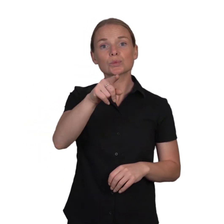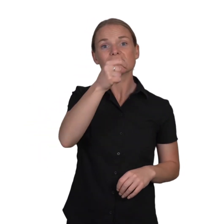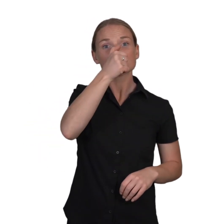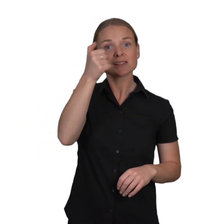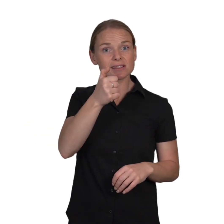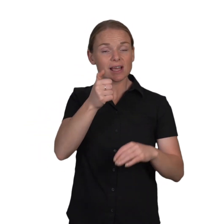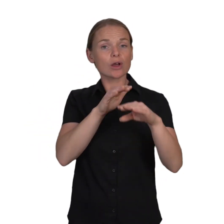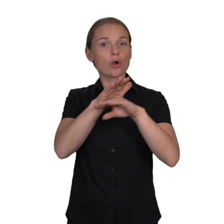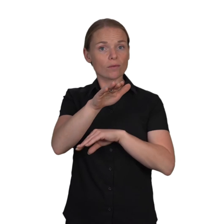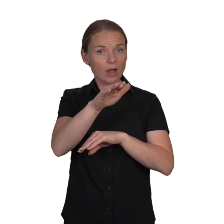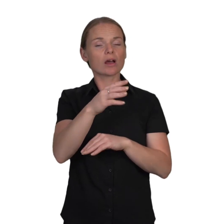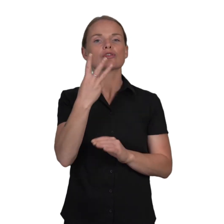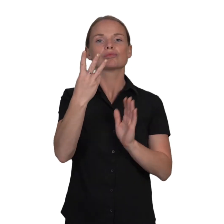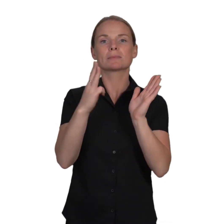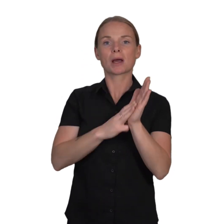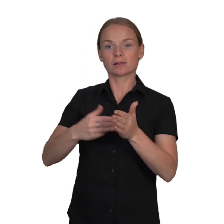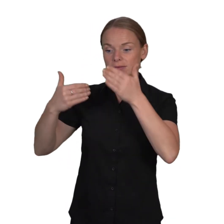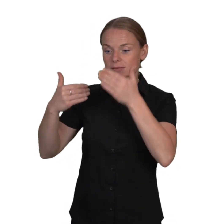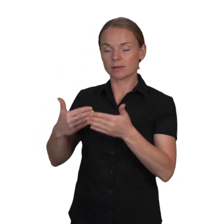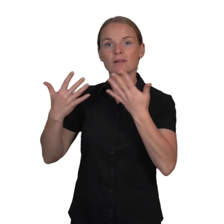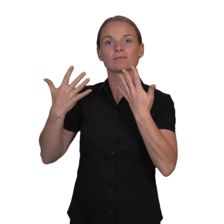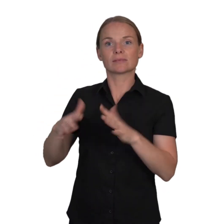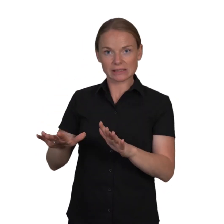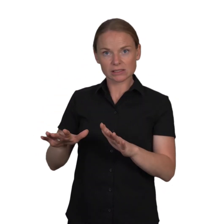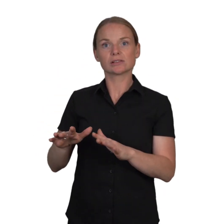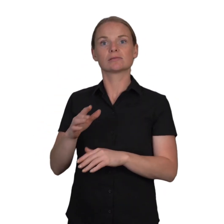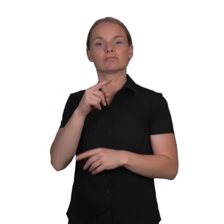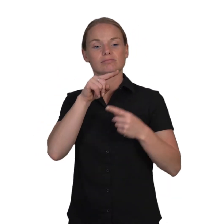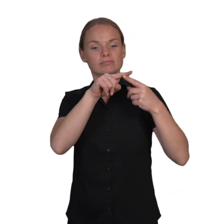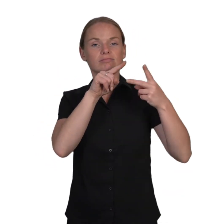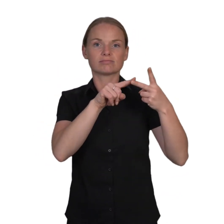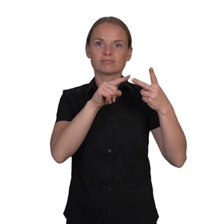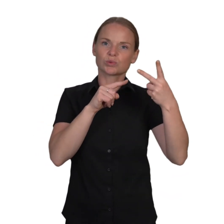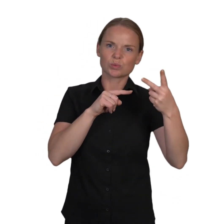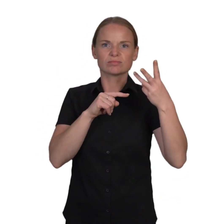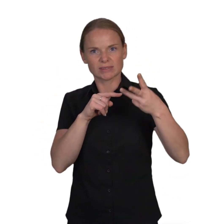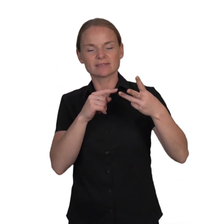If you are 16 years or older, you can receive an additional dose of Pfizer as a booster